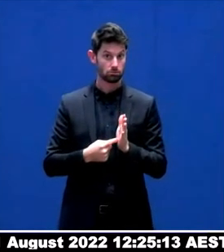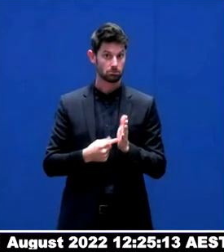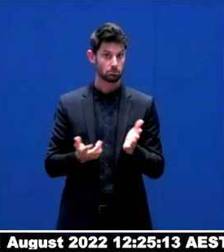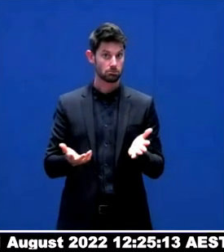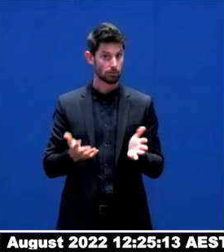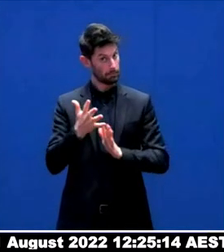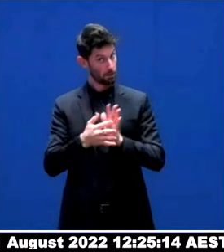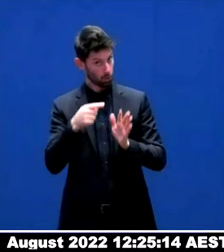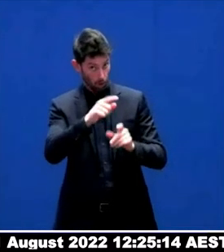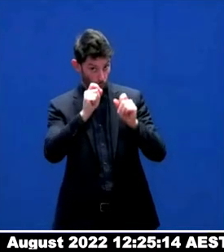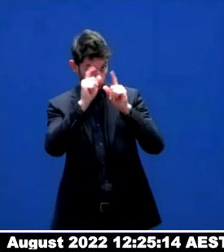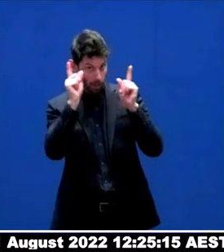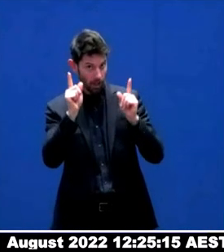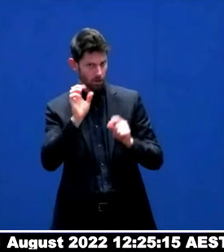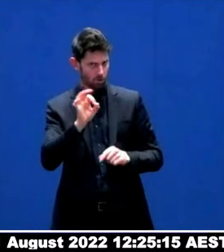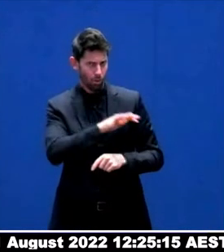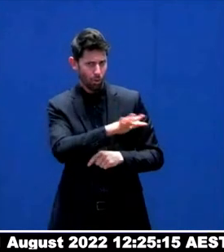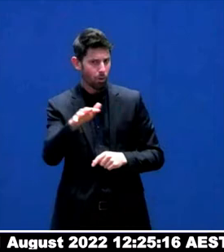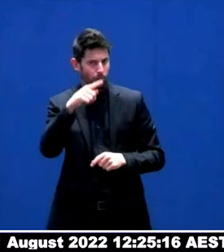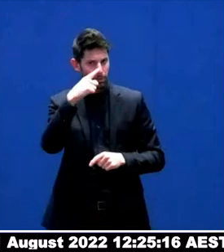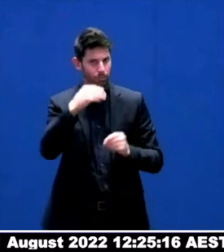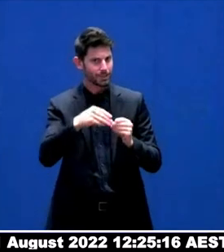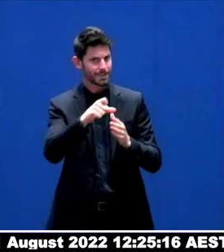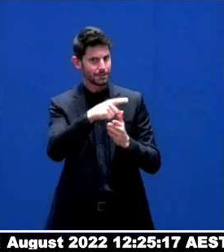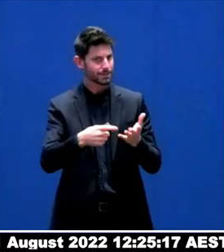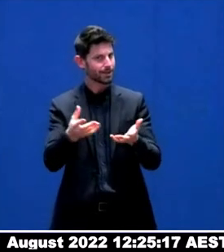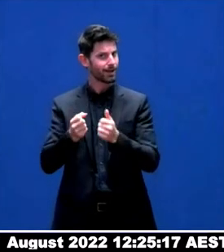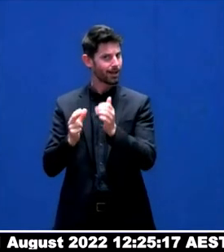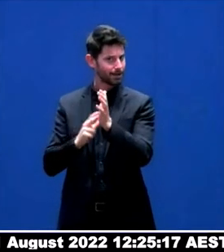So, you're aware, aren't you, that not all people with disability are NDIS participants?